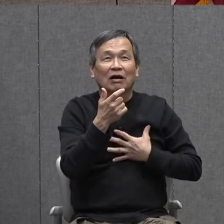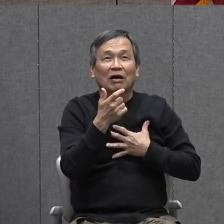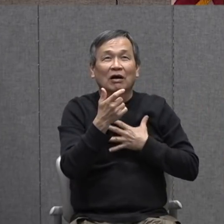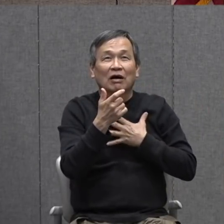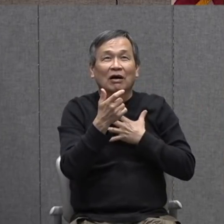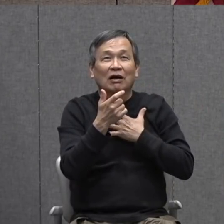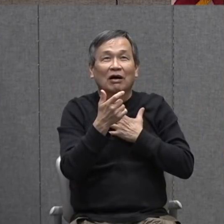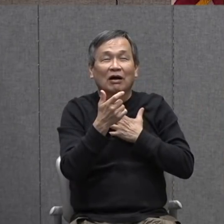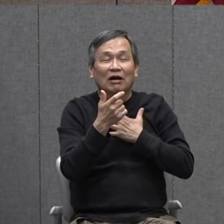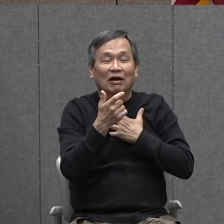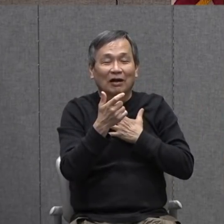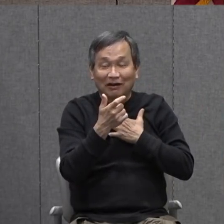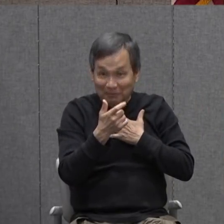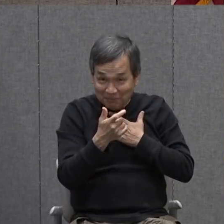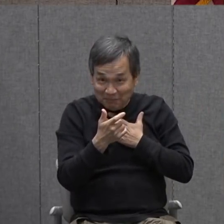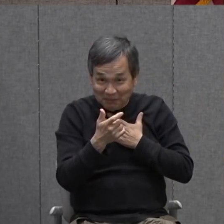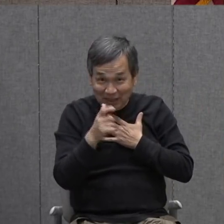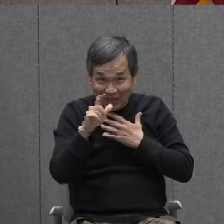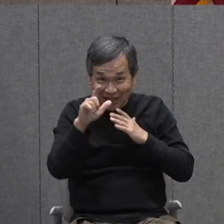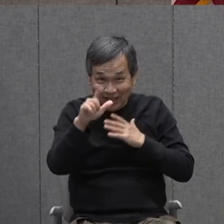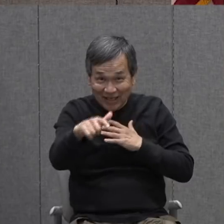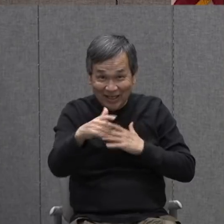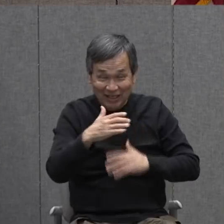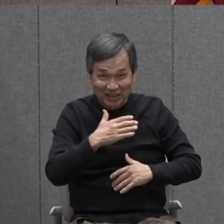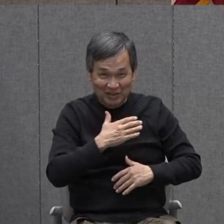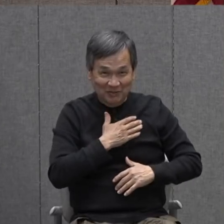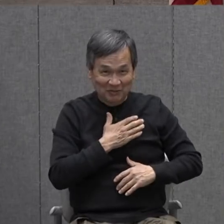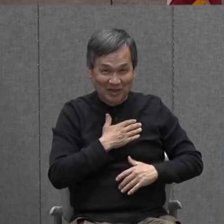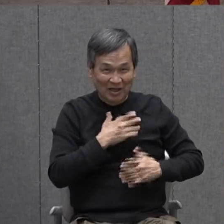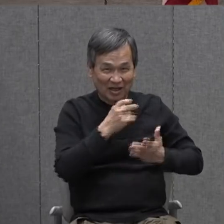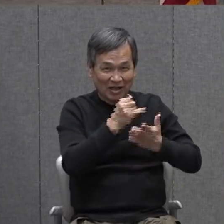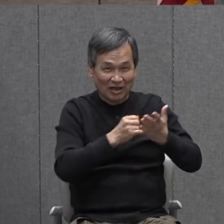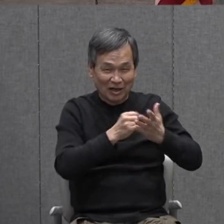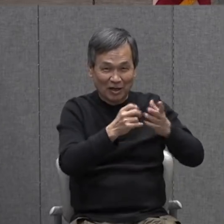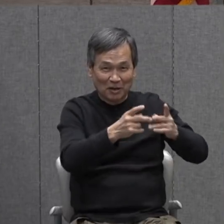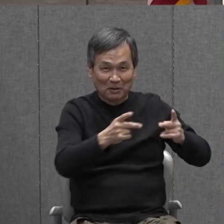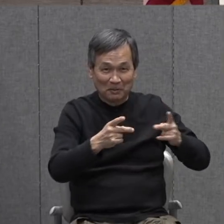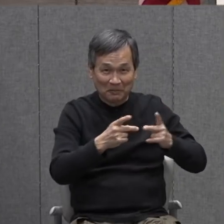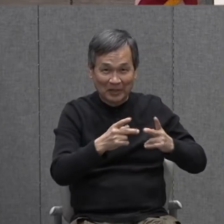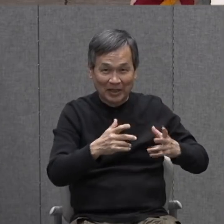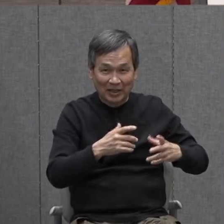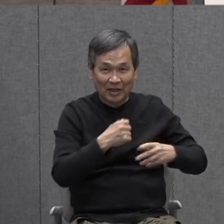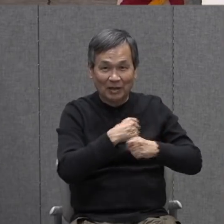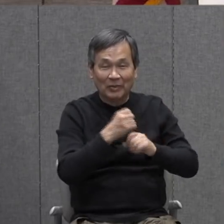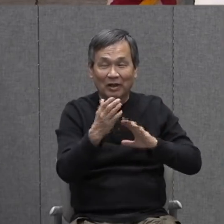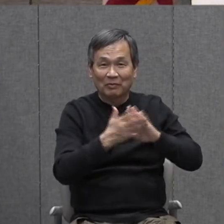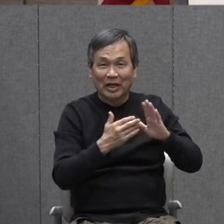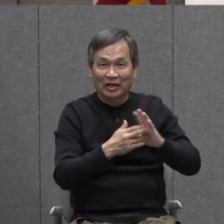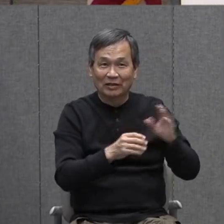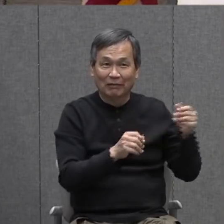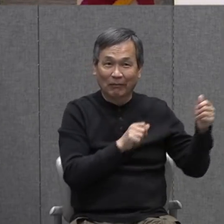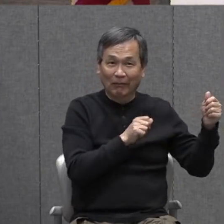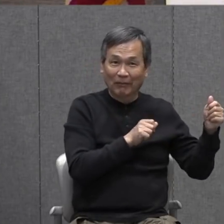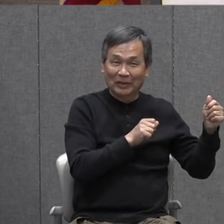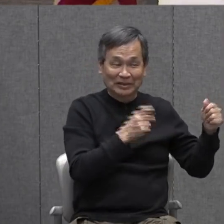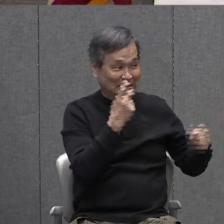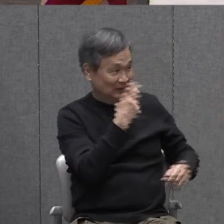And later on I went to my little art studio and made myself a little painting based on what I was observing.